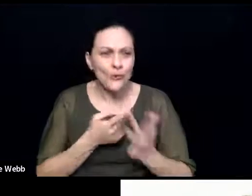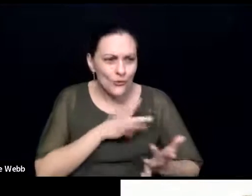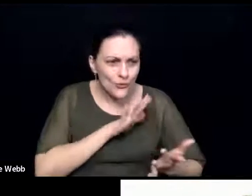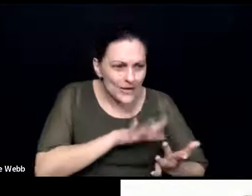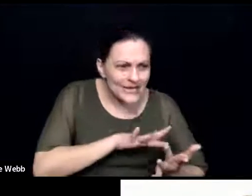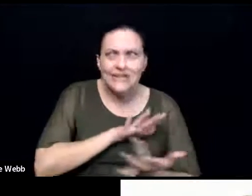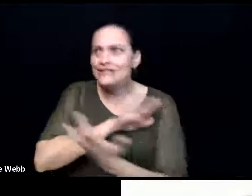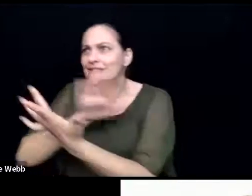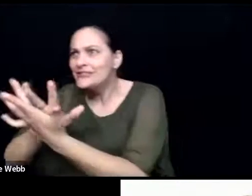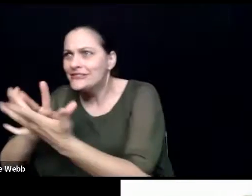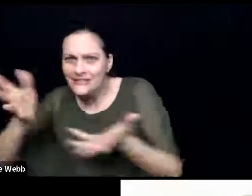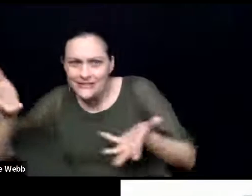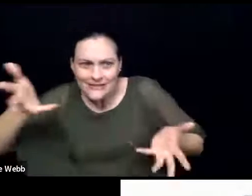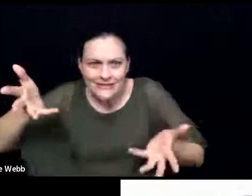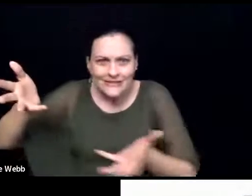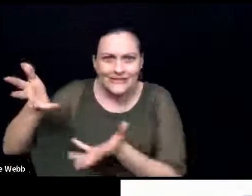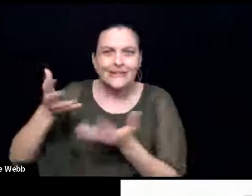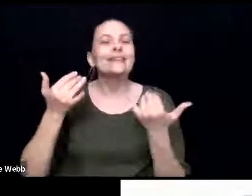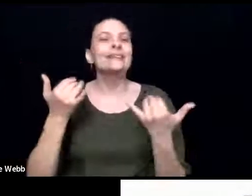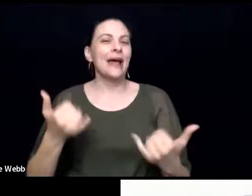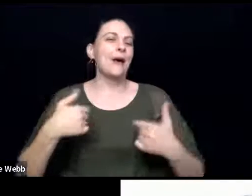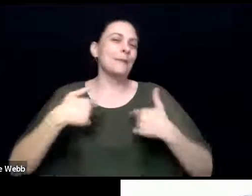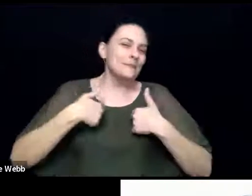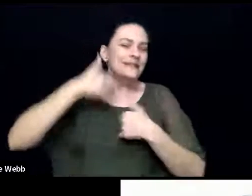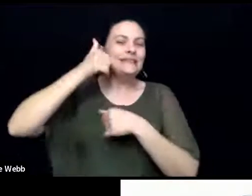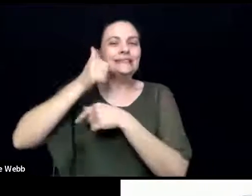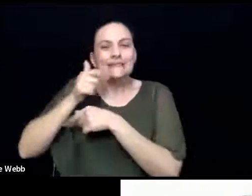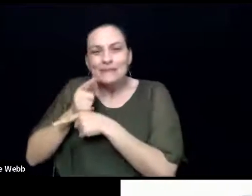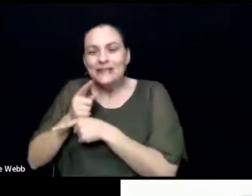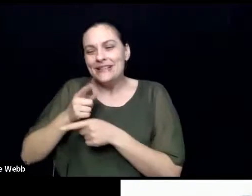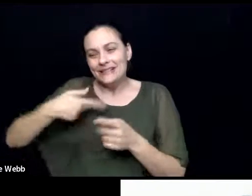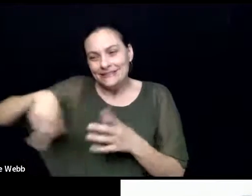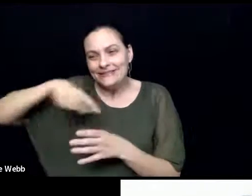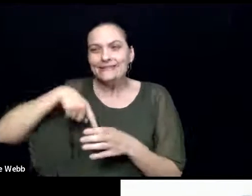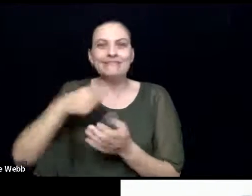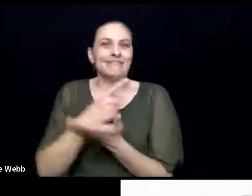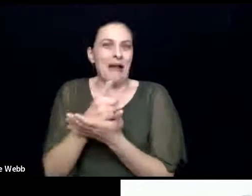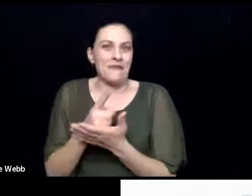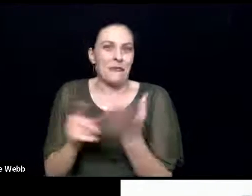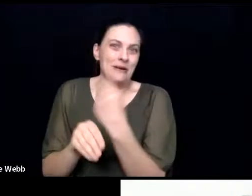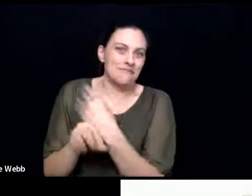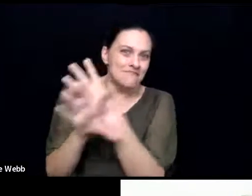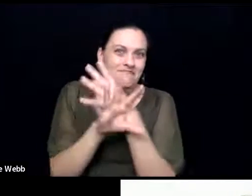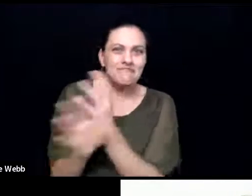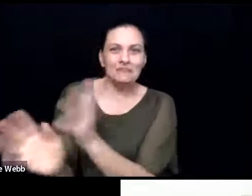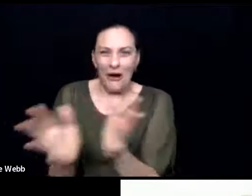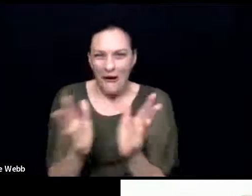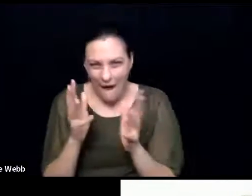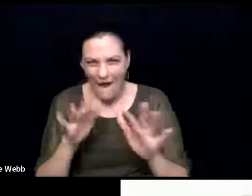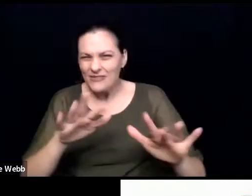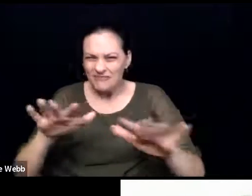talk once a week via Zoom but to come back to the internalized oppression component of it is that,